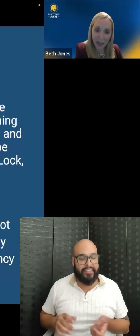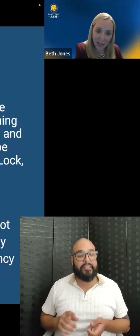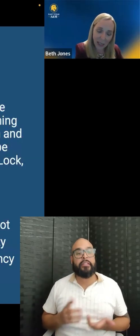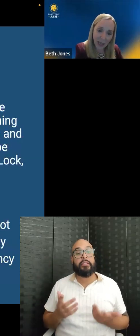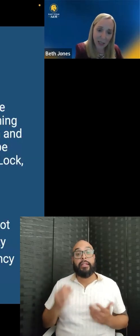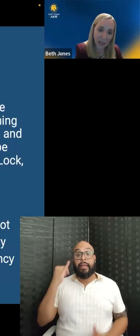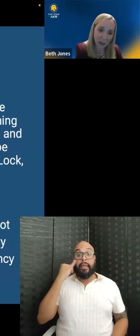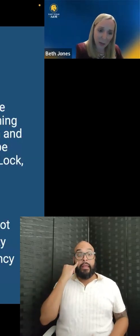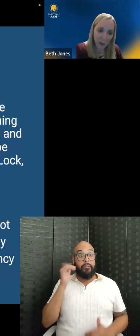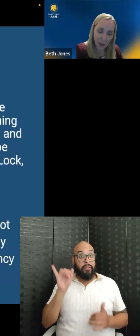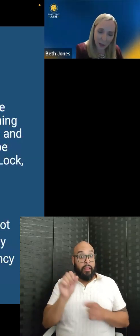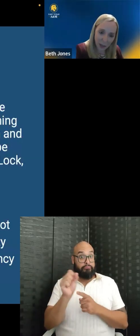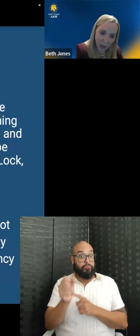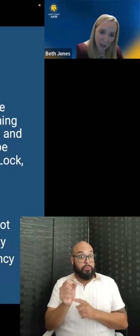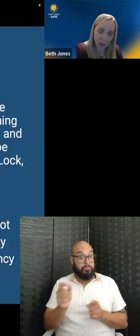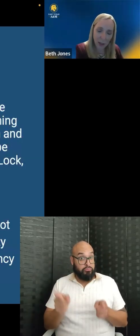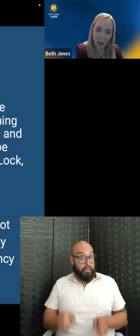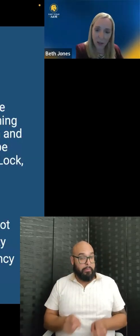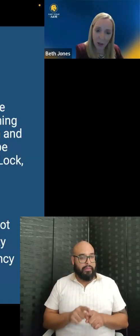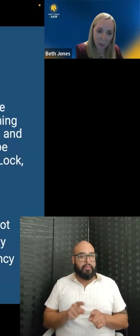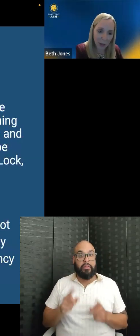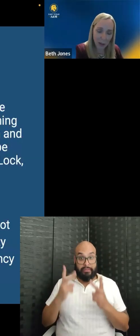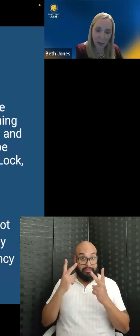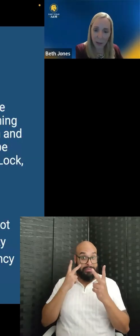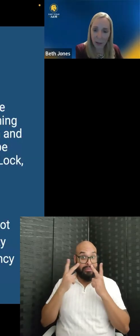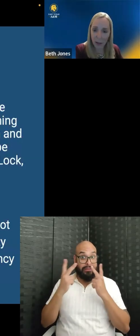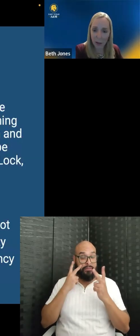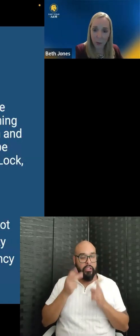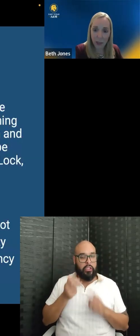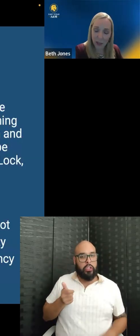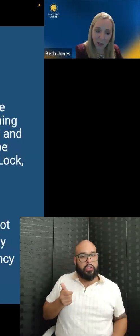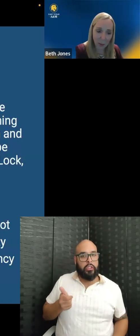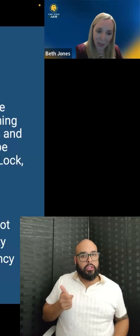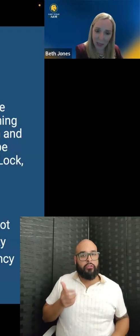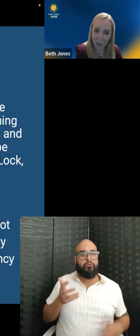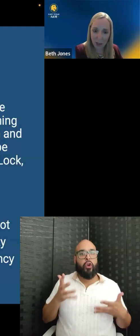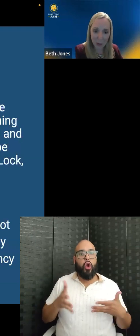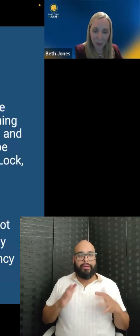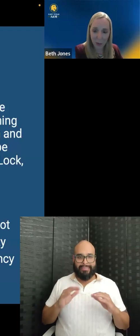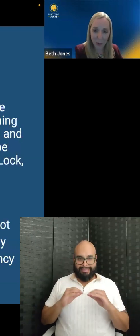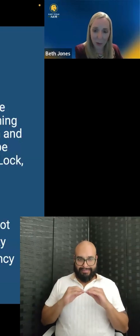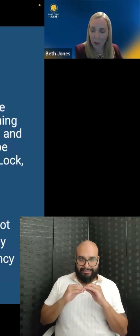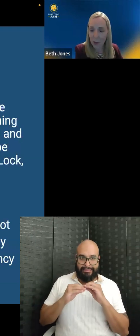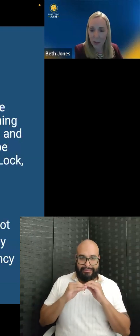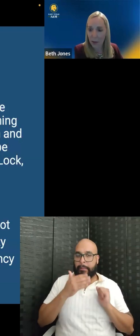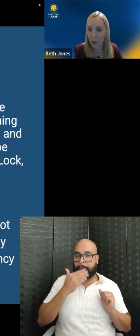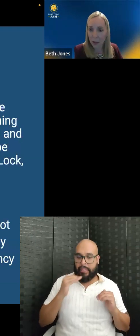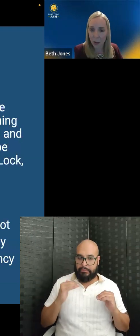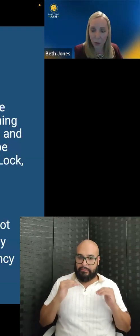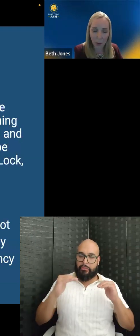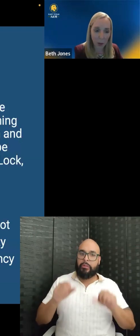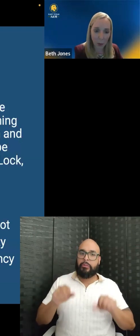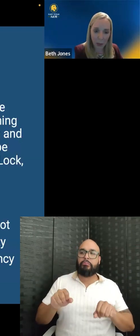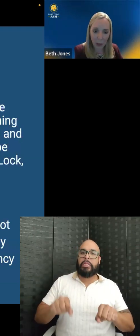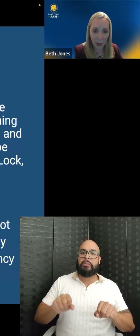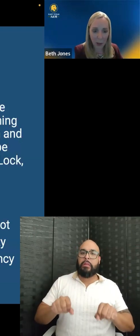If that's the case and the vision has already been corrected to the best possible acuity.